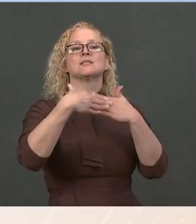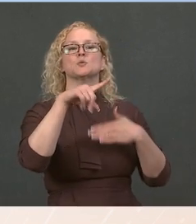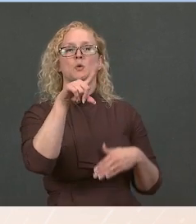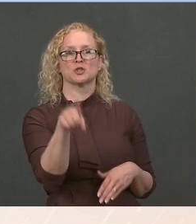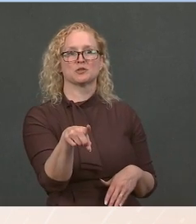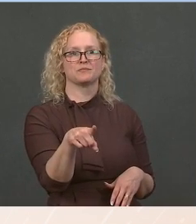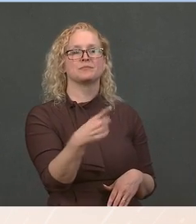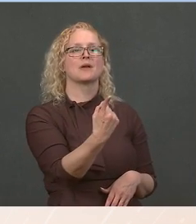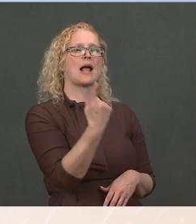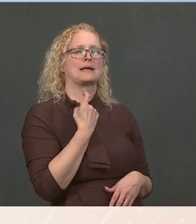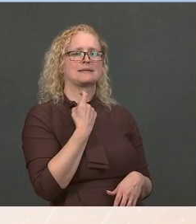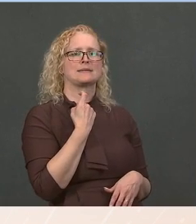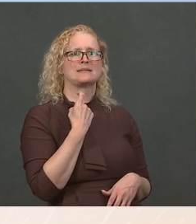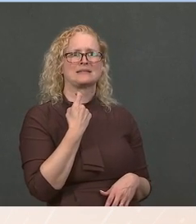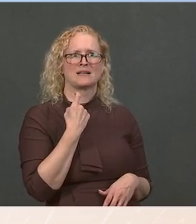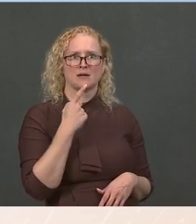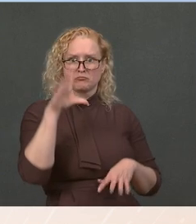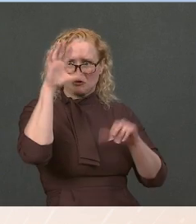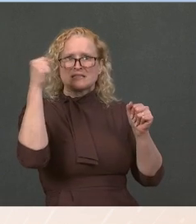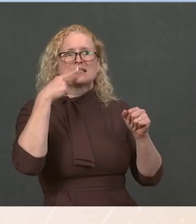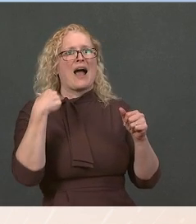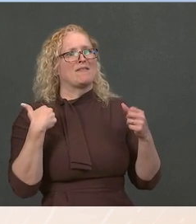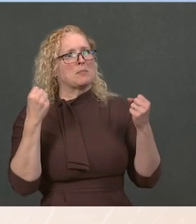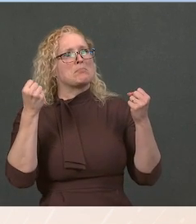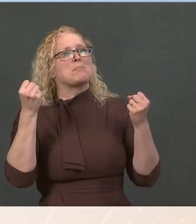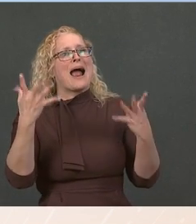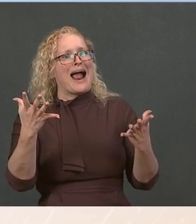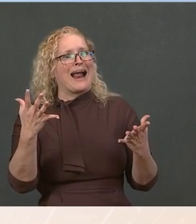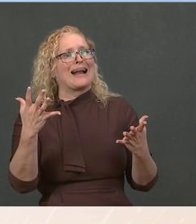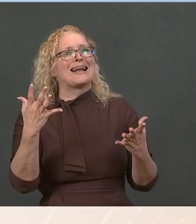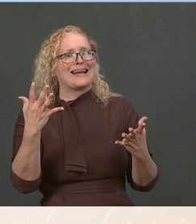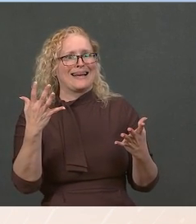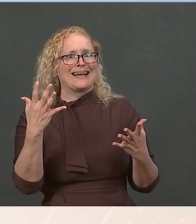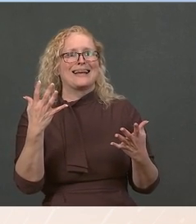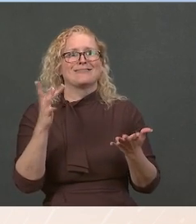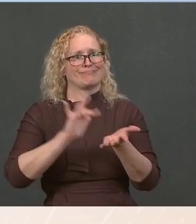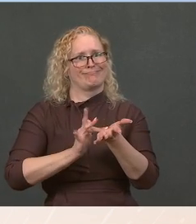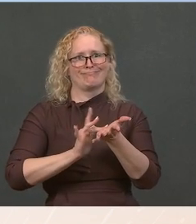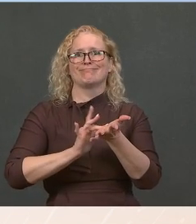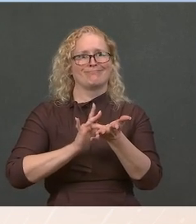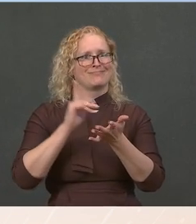Could you give us any detail on how many millions, when the delivery is expected, and how much it'll cost?